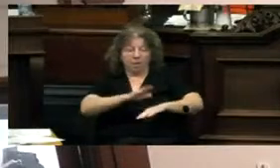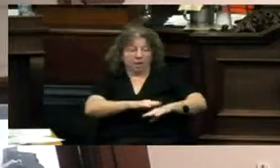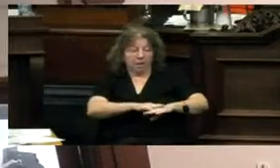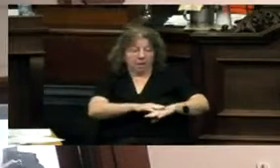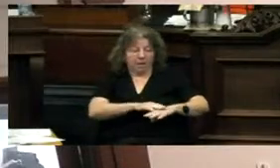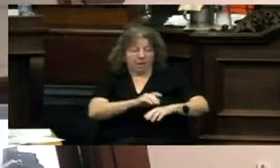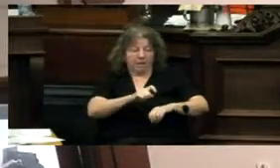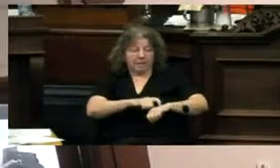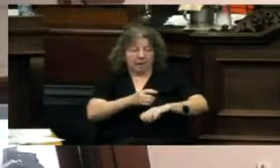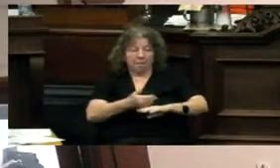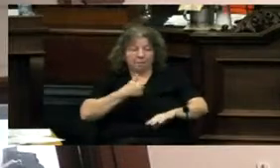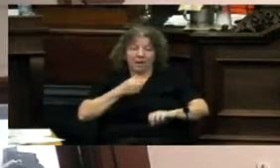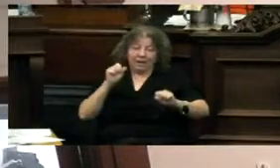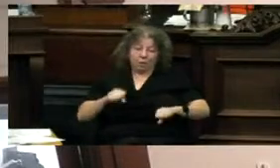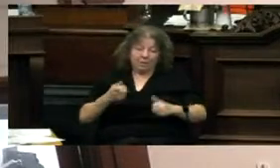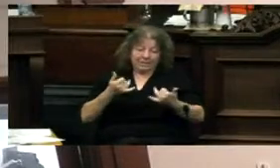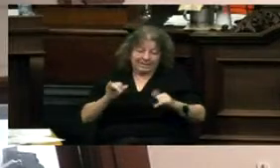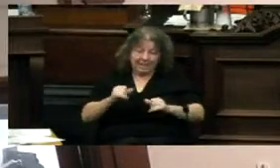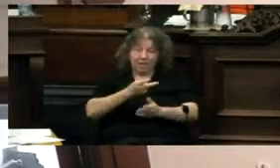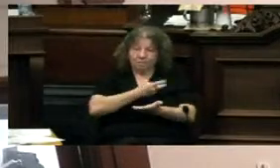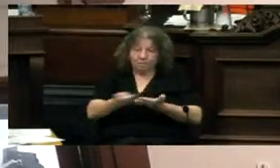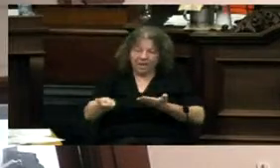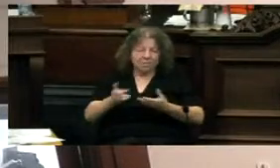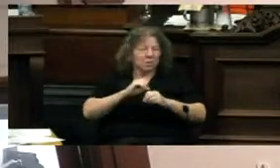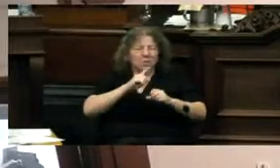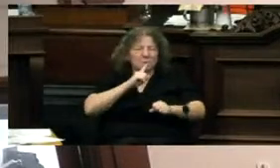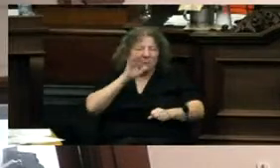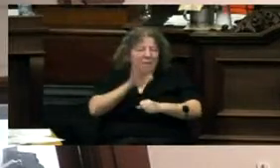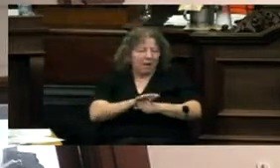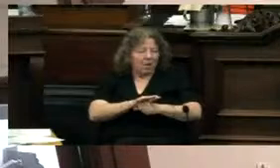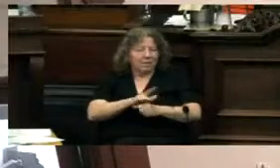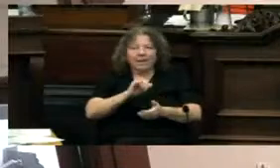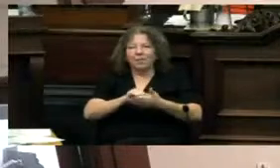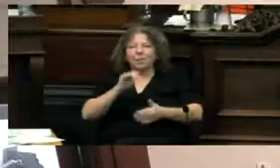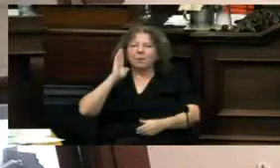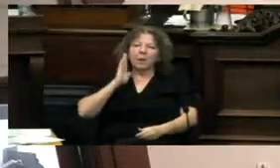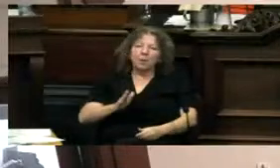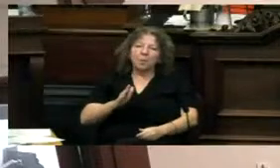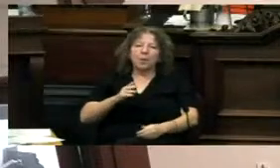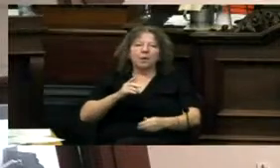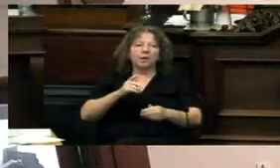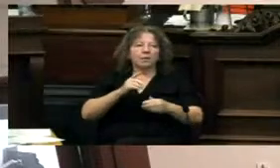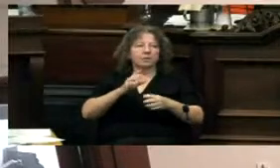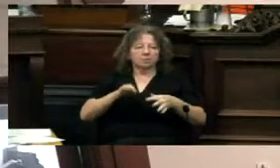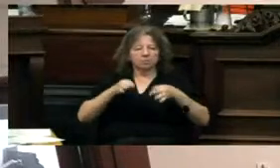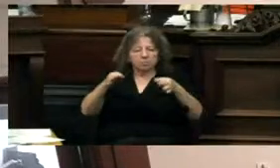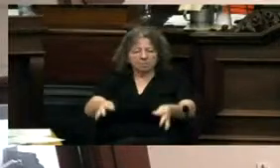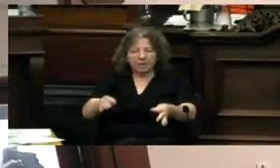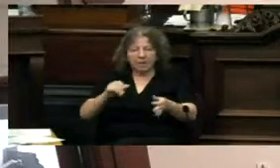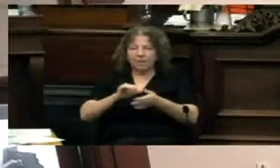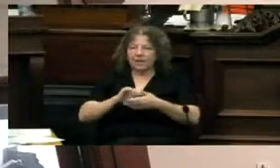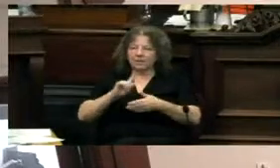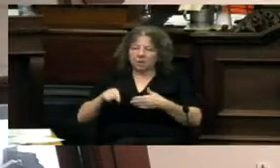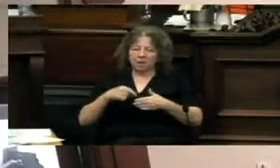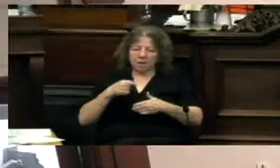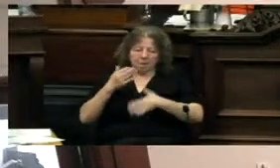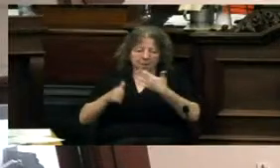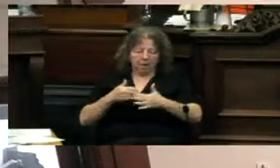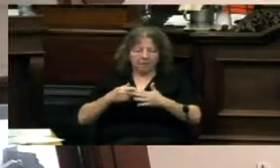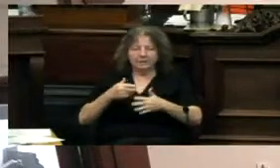structure and the format of our rules. There's a way to change a date. We are following that process and that procedure. And quite frankly, even with the